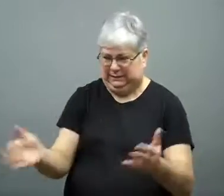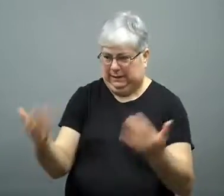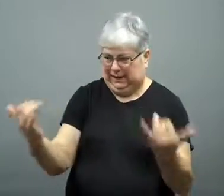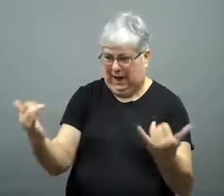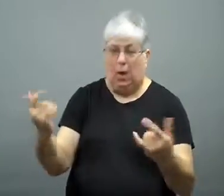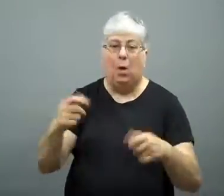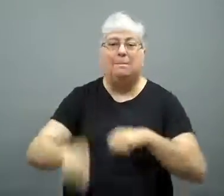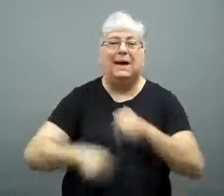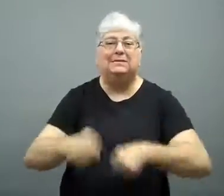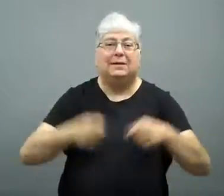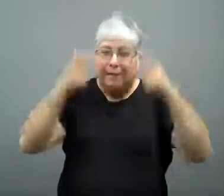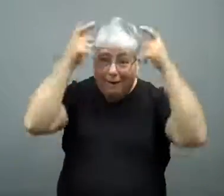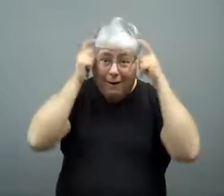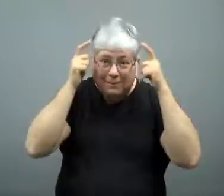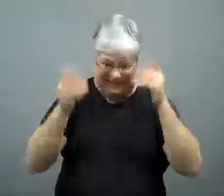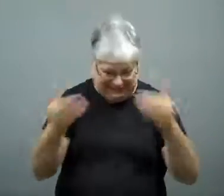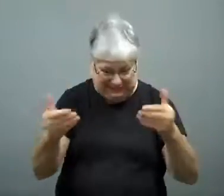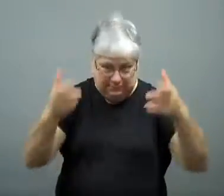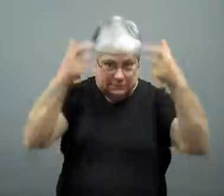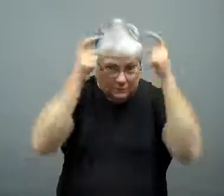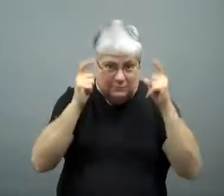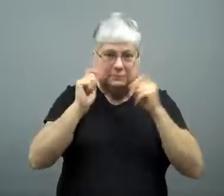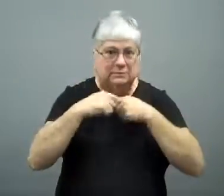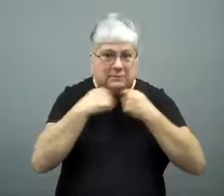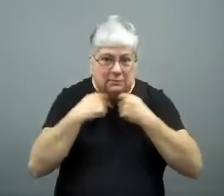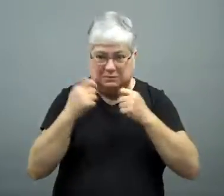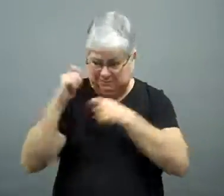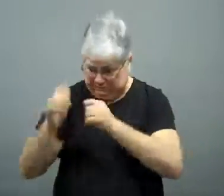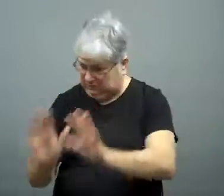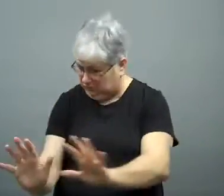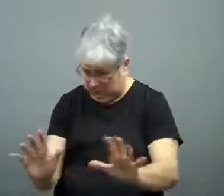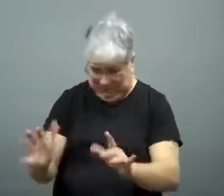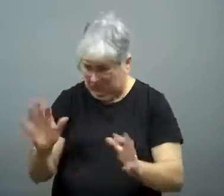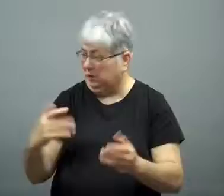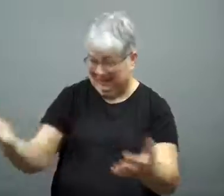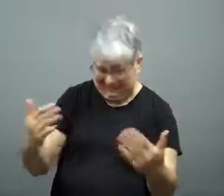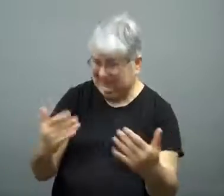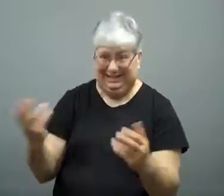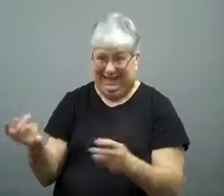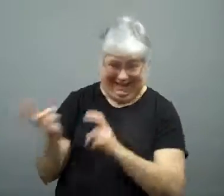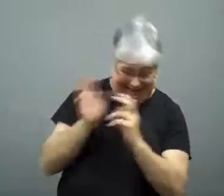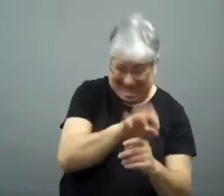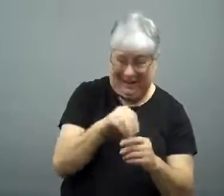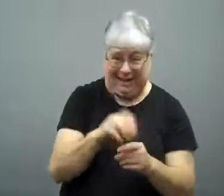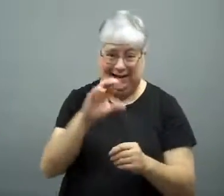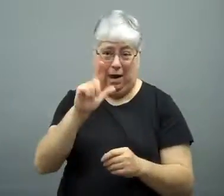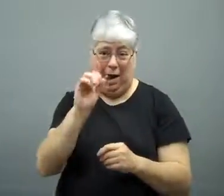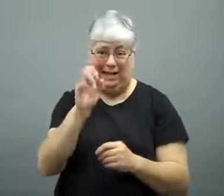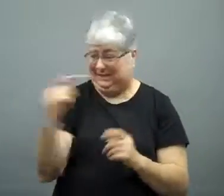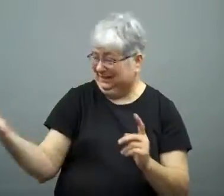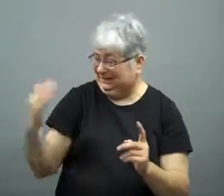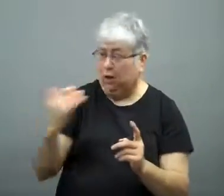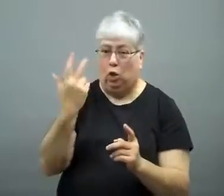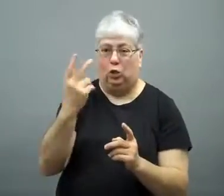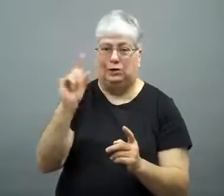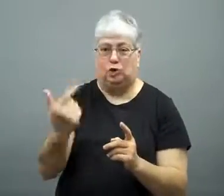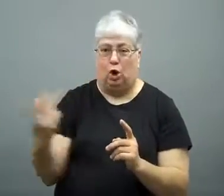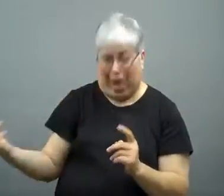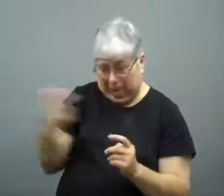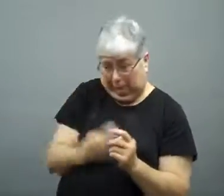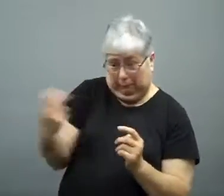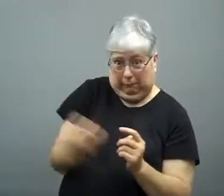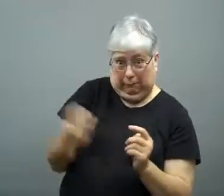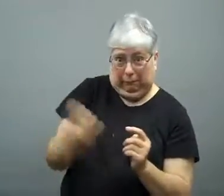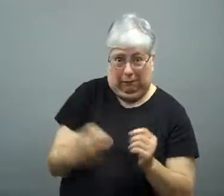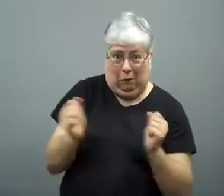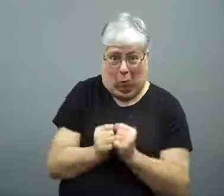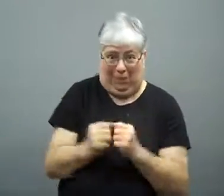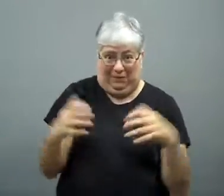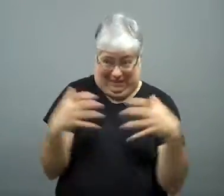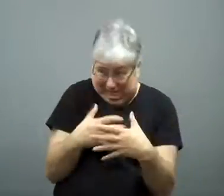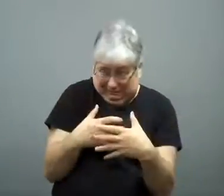She put their bicycle helmets on them,